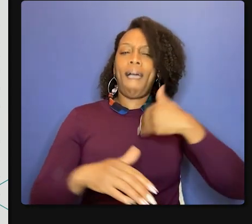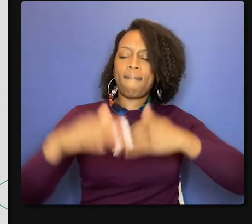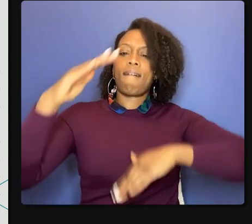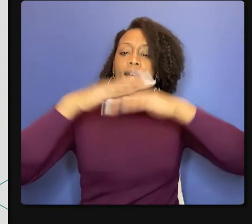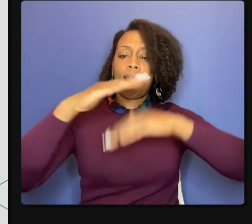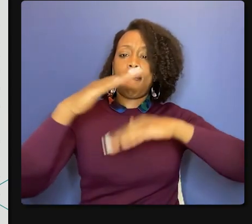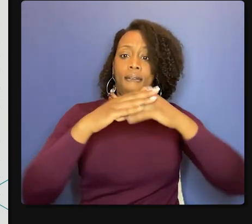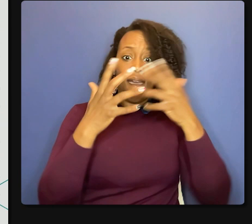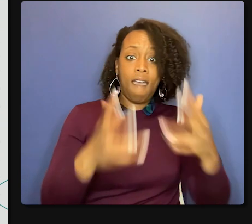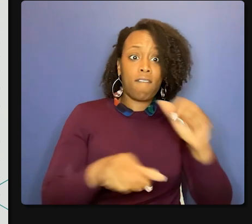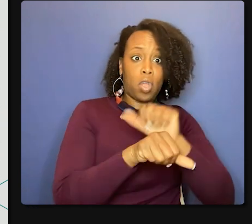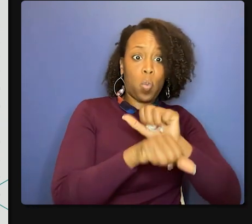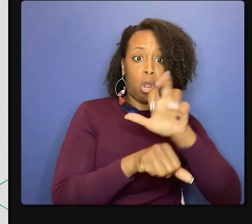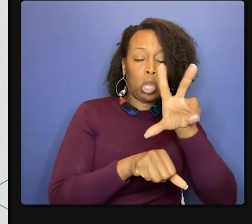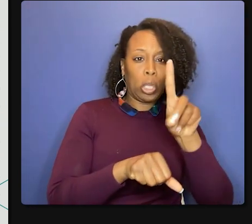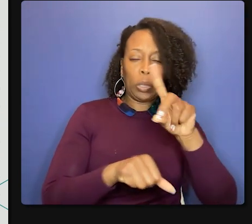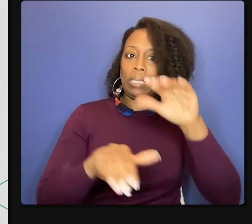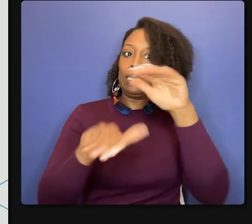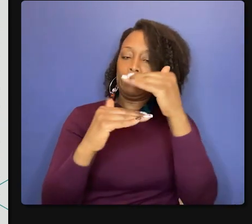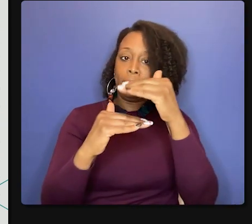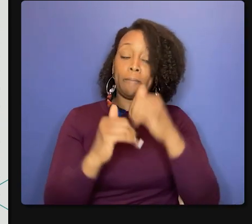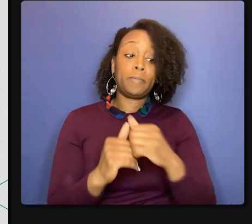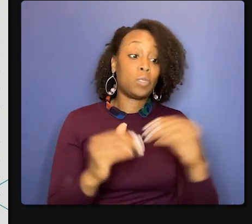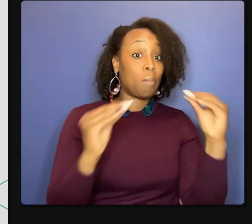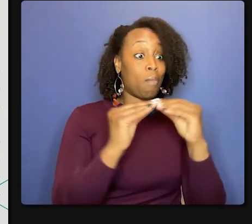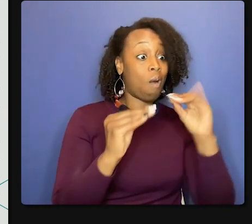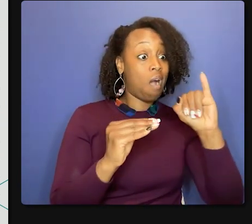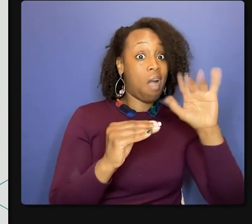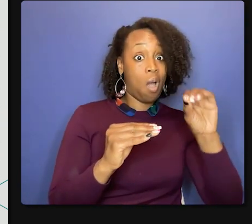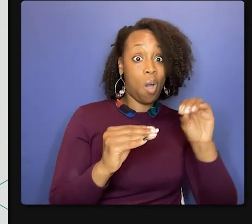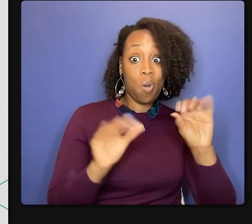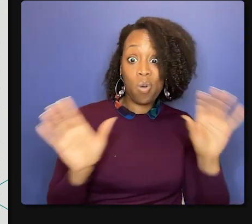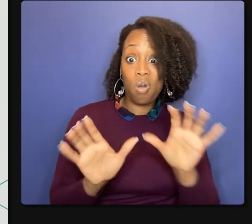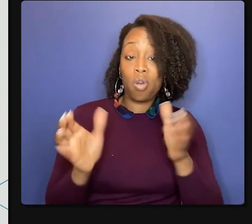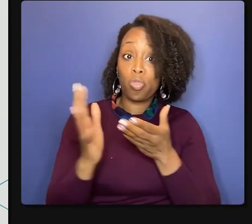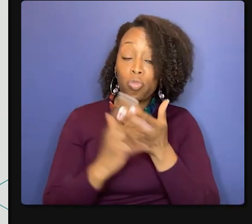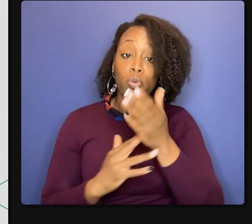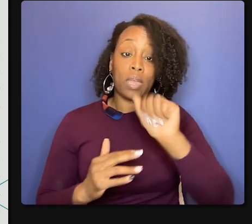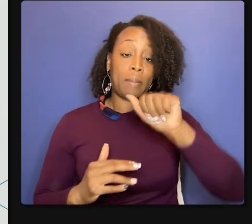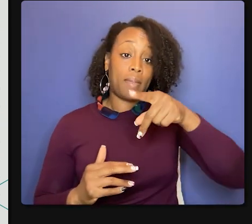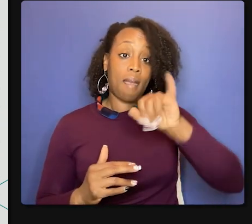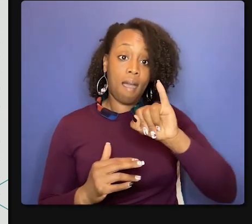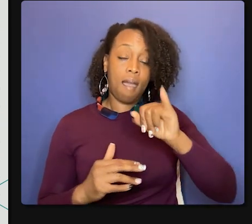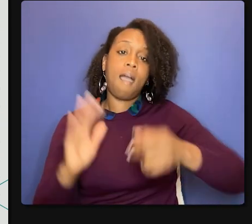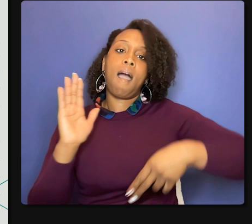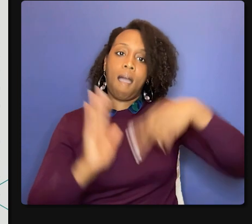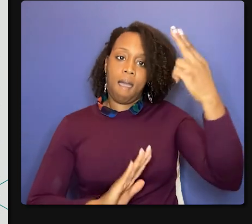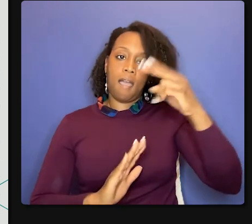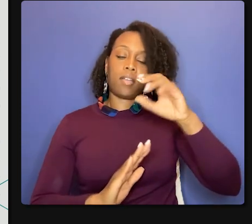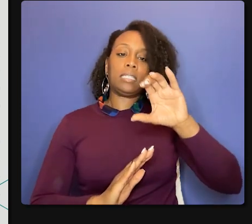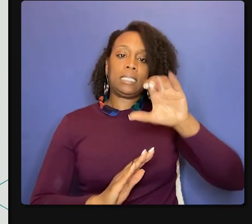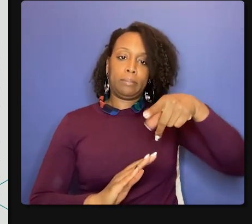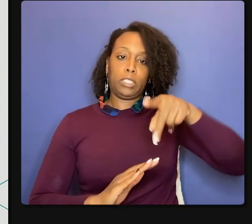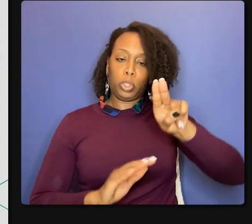push through them with heavy workloads. So the more IO you push through the APIs, the higher that CPU cost will be.